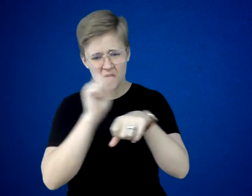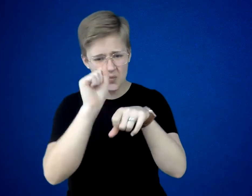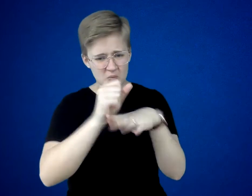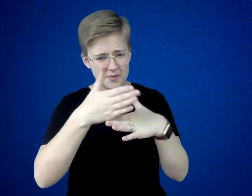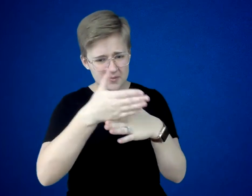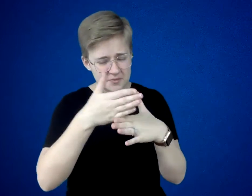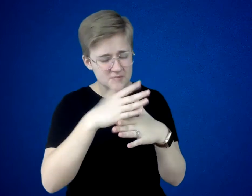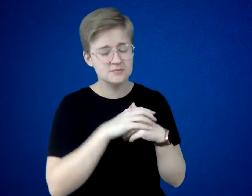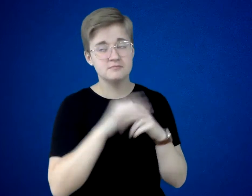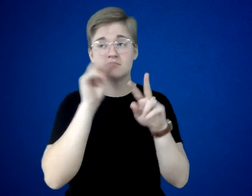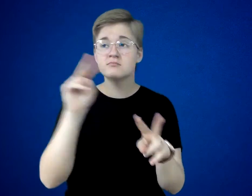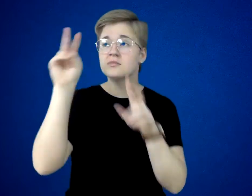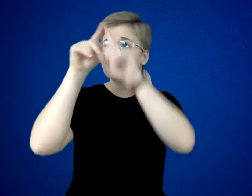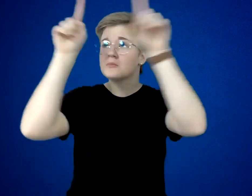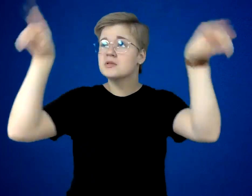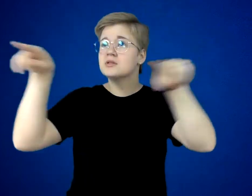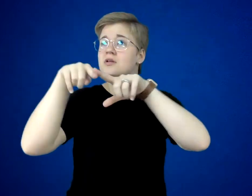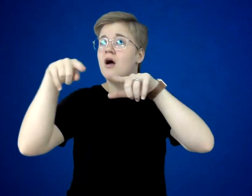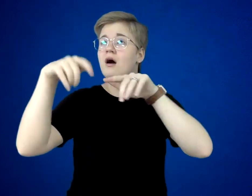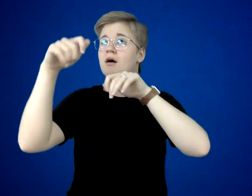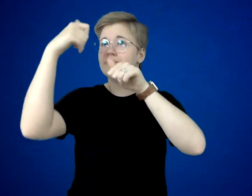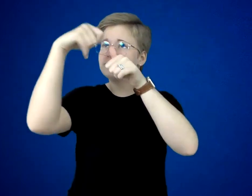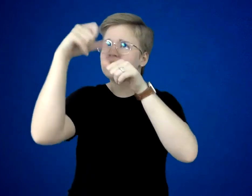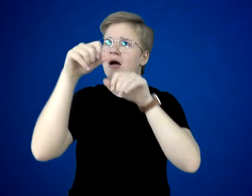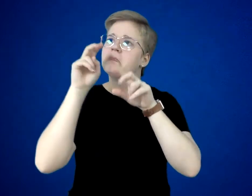and recalled lying on a blanket, staring up at a big oak tree.